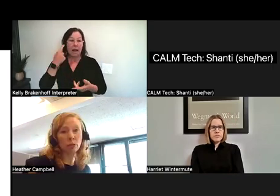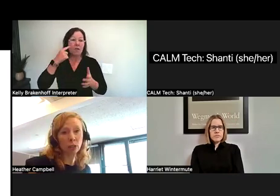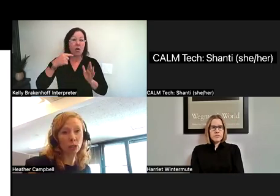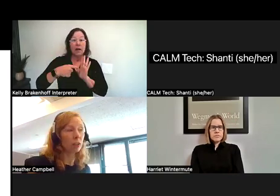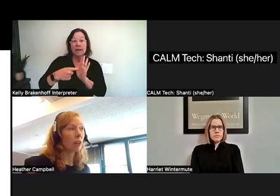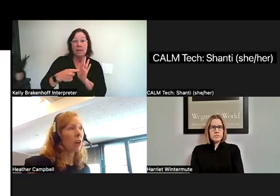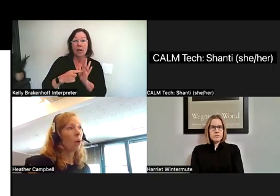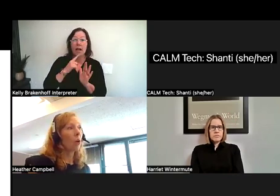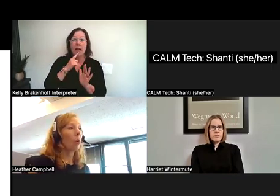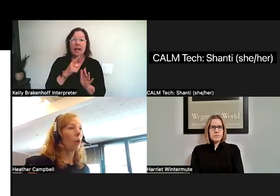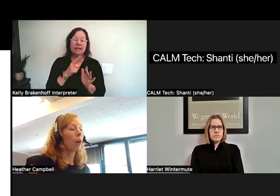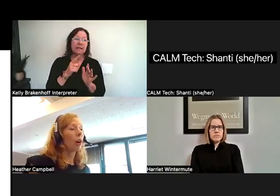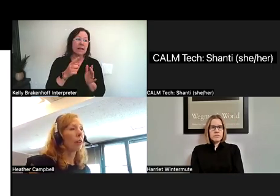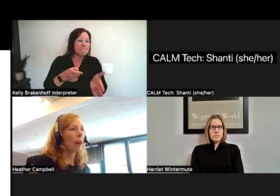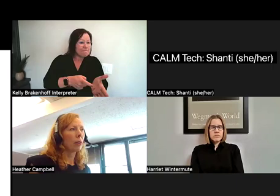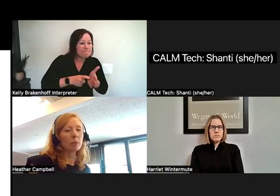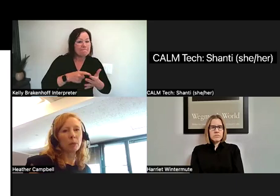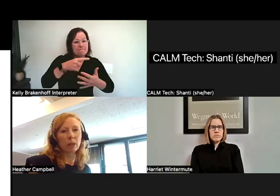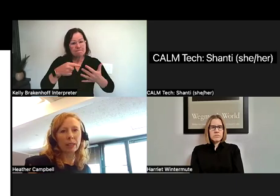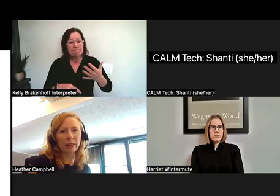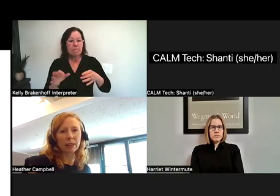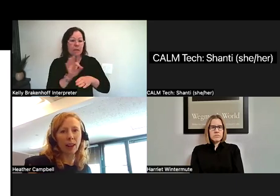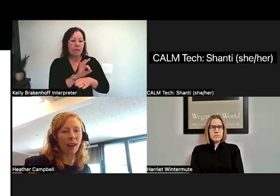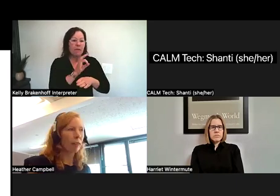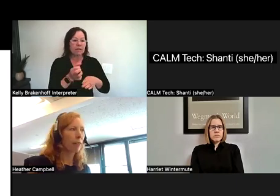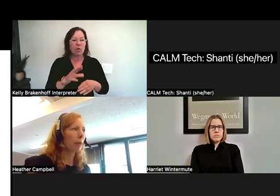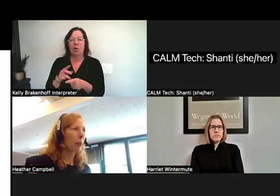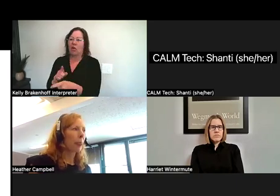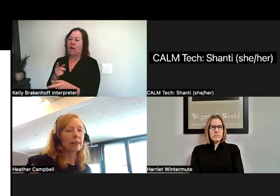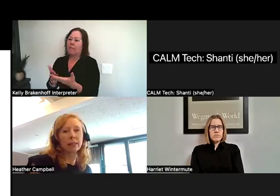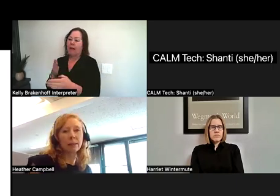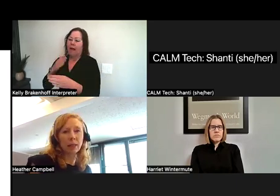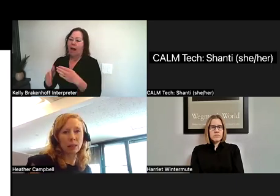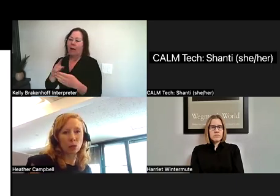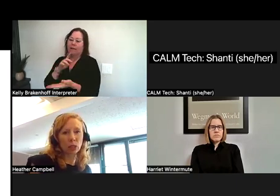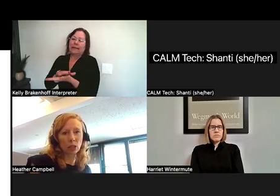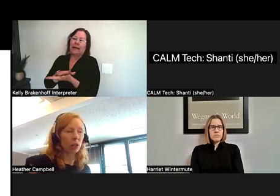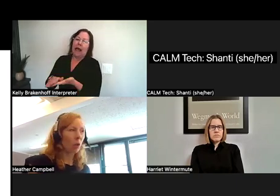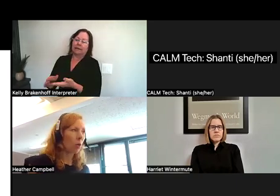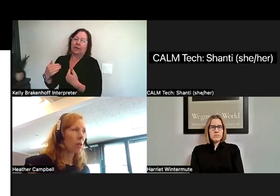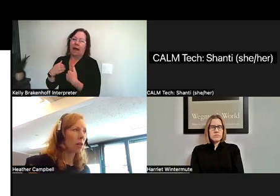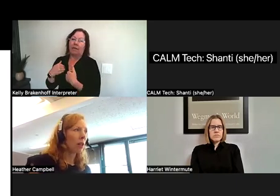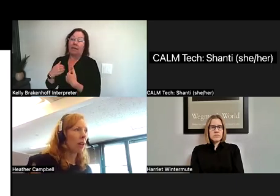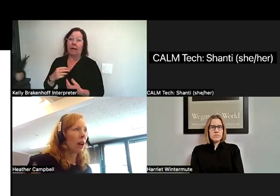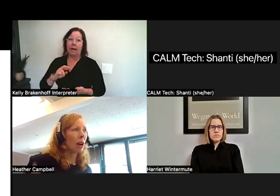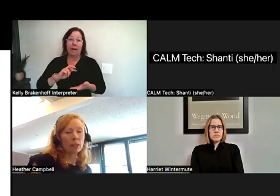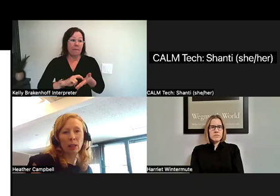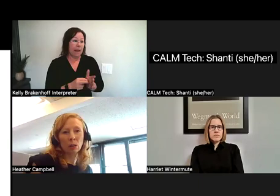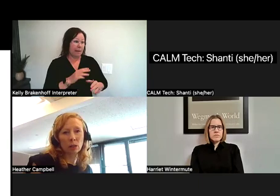function or are the outcomes merely mice to have. Does it meet a strategic goal? Are stakeholders